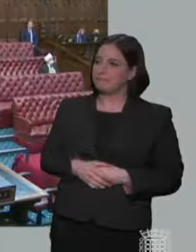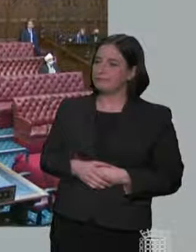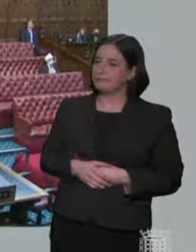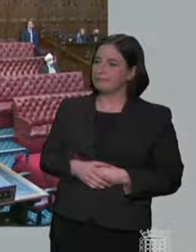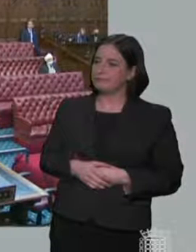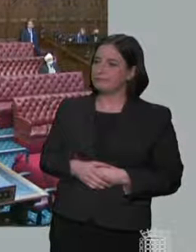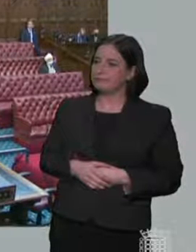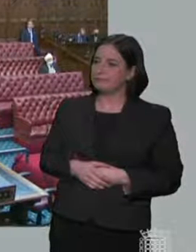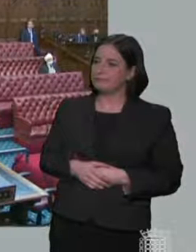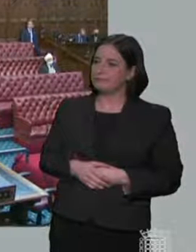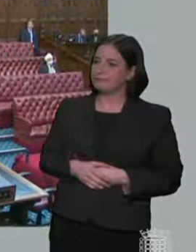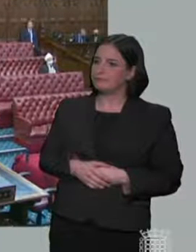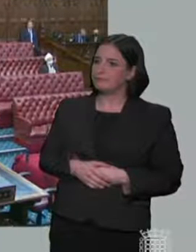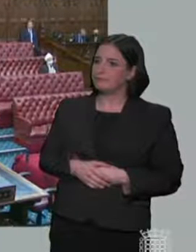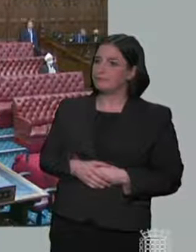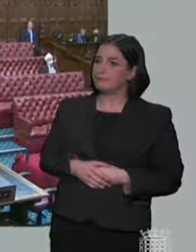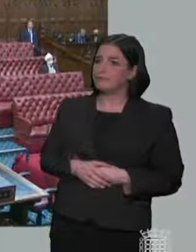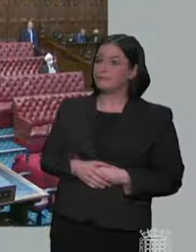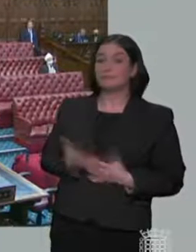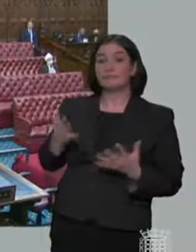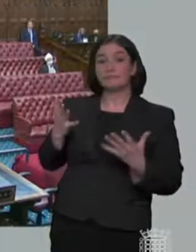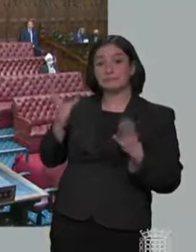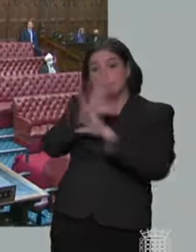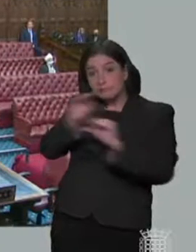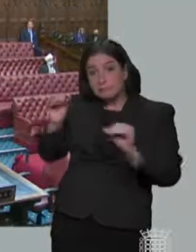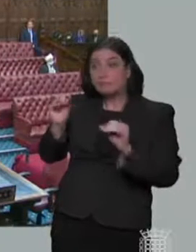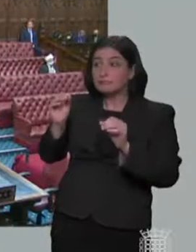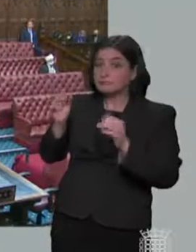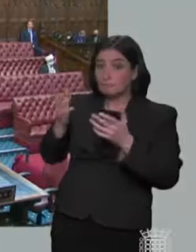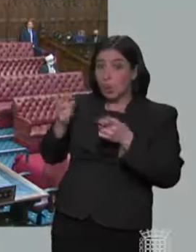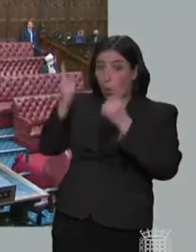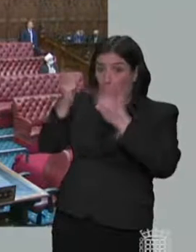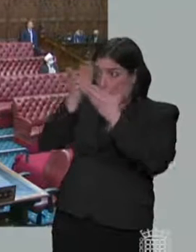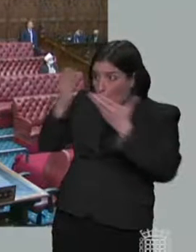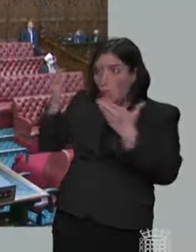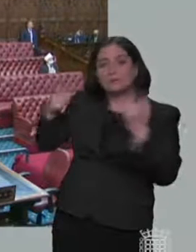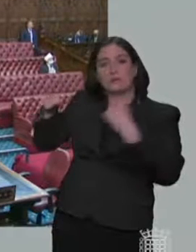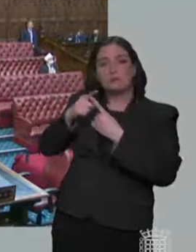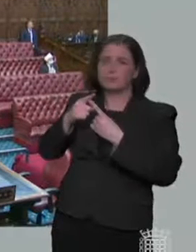my lords i very much welcome the second reading debate of this british slang large bill i have to